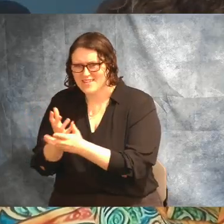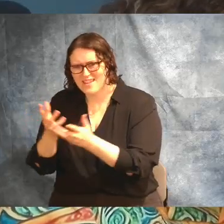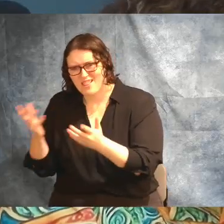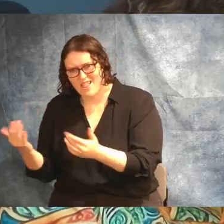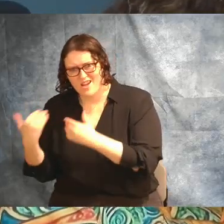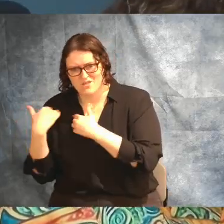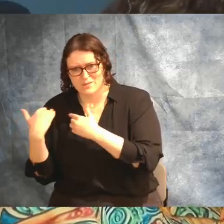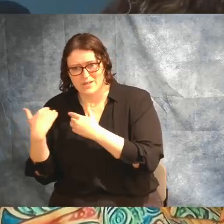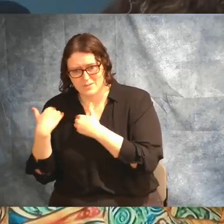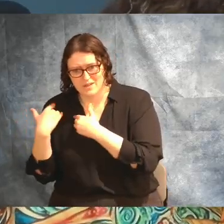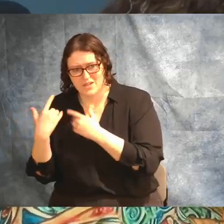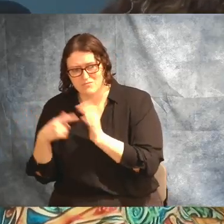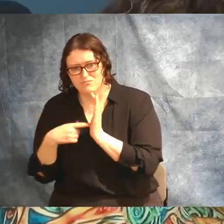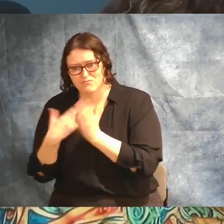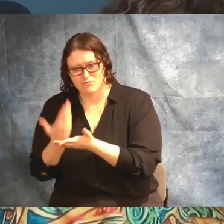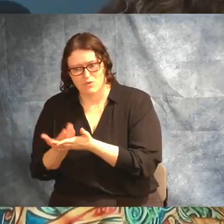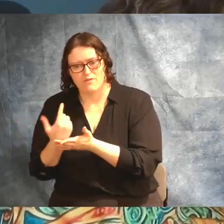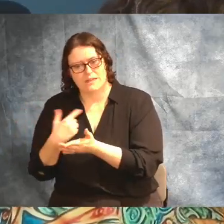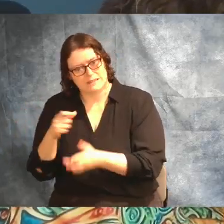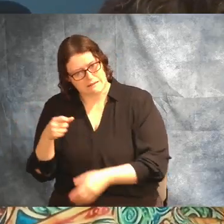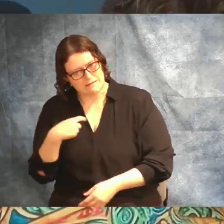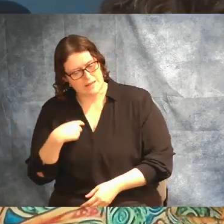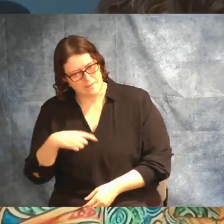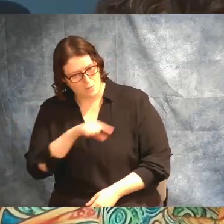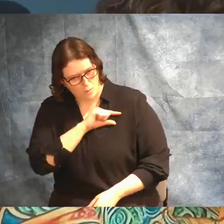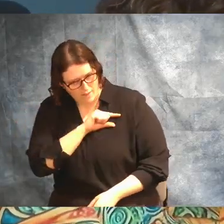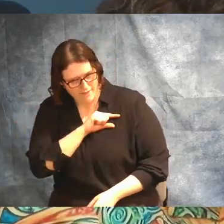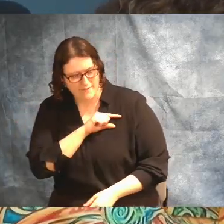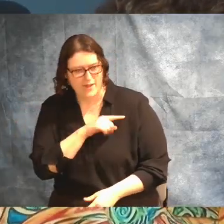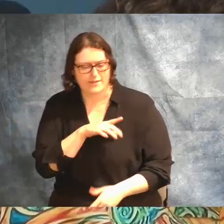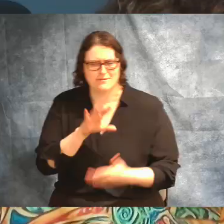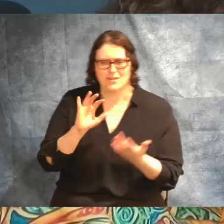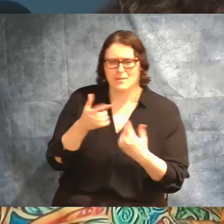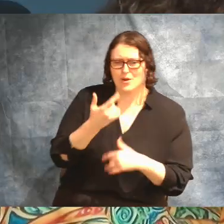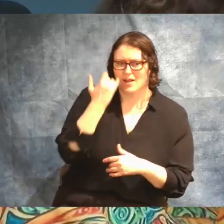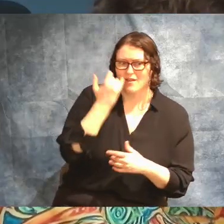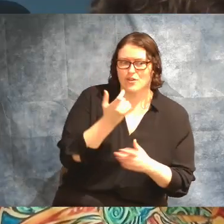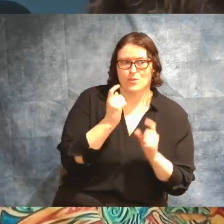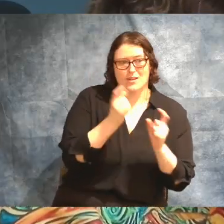sure if we asked a a company to this day, if you want a million dollars from us, you